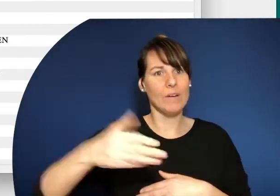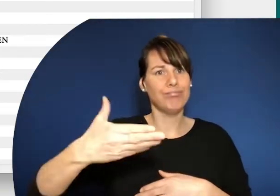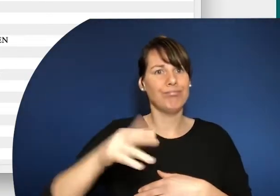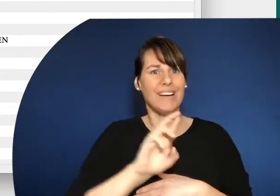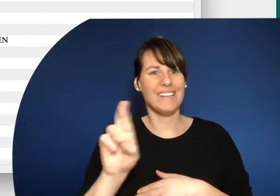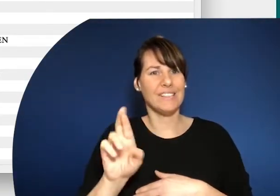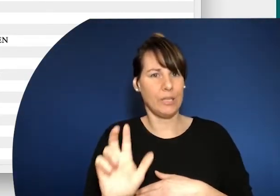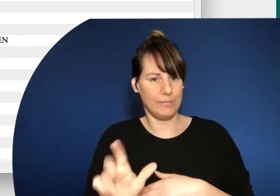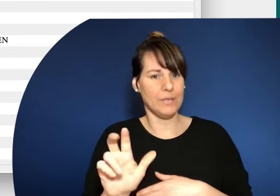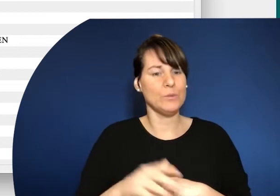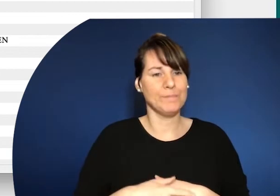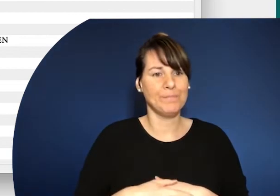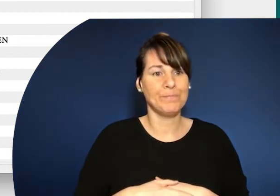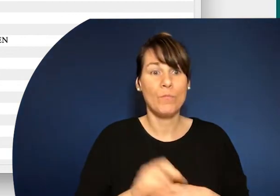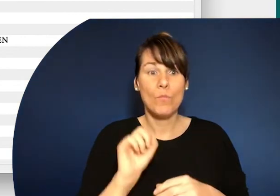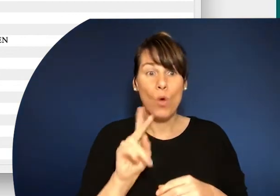here, for example, is to